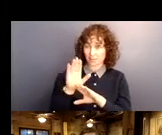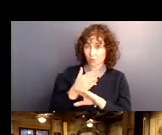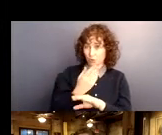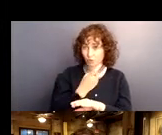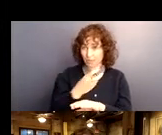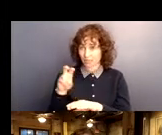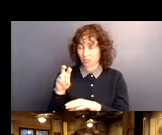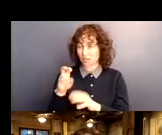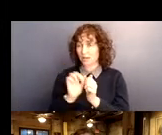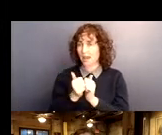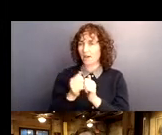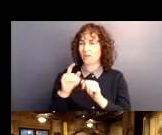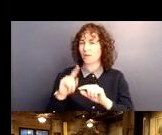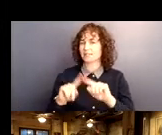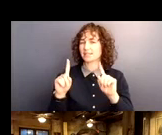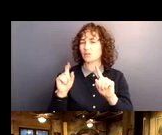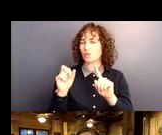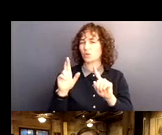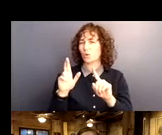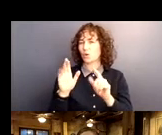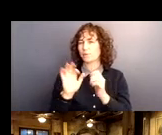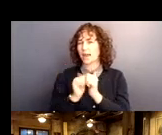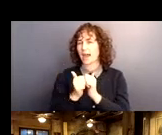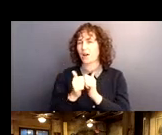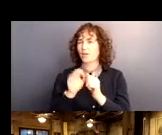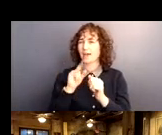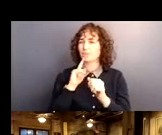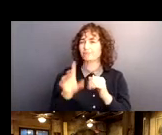and how it differed or complimented the verbal transition.